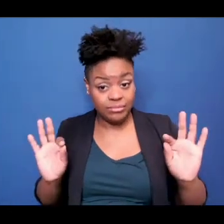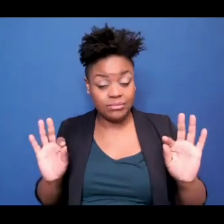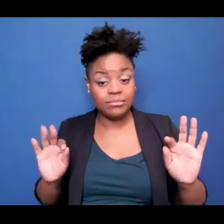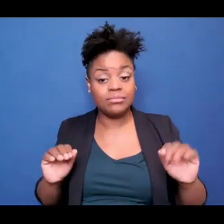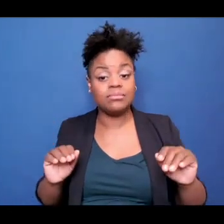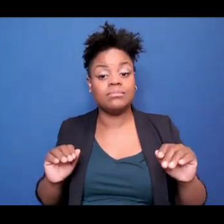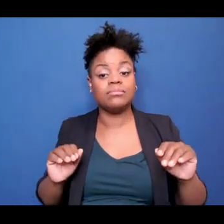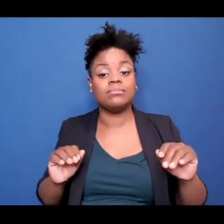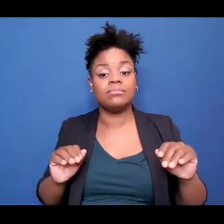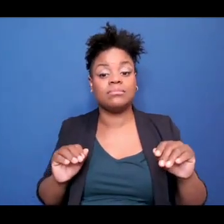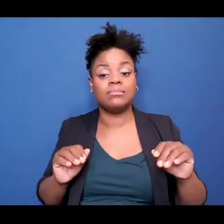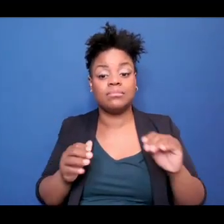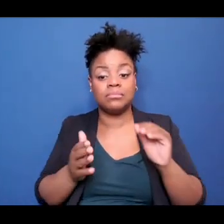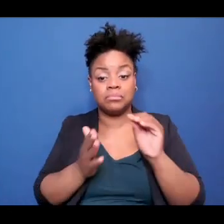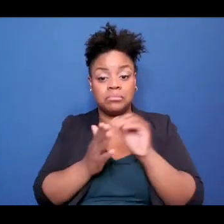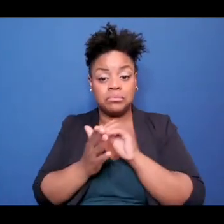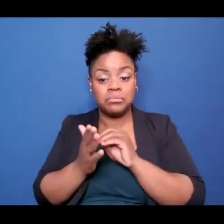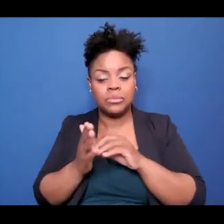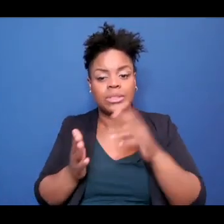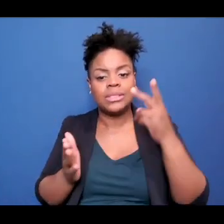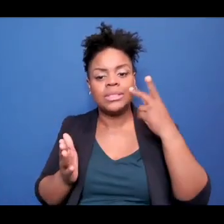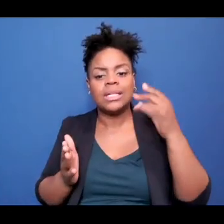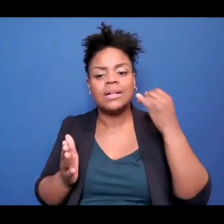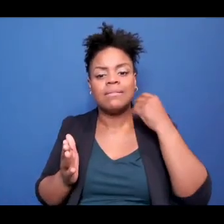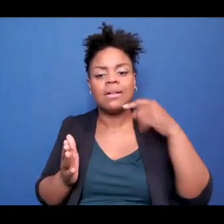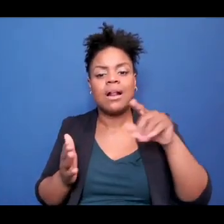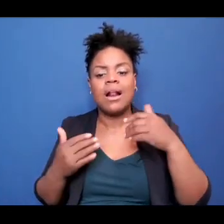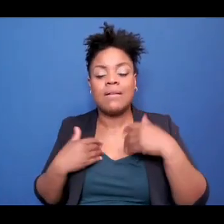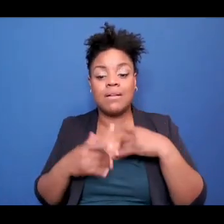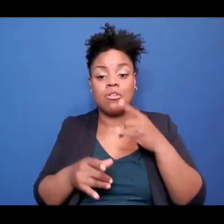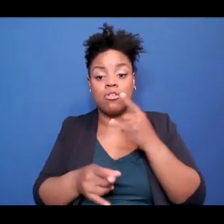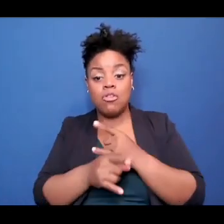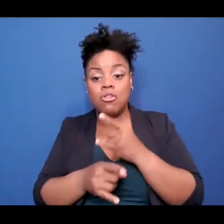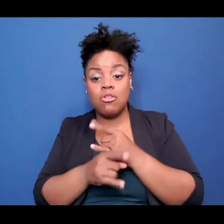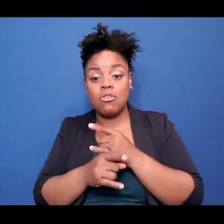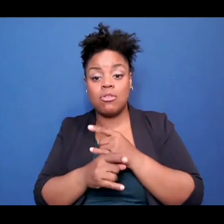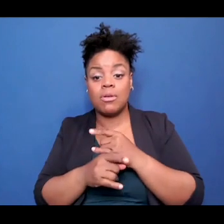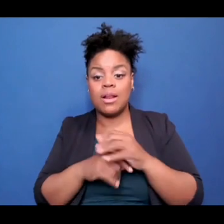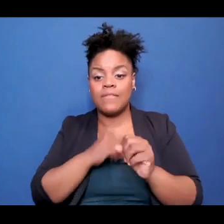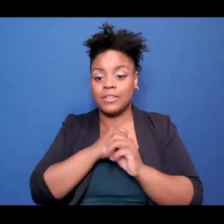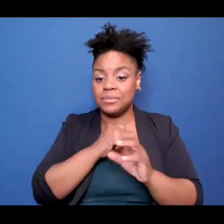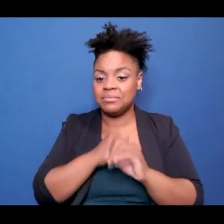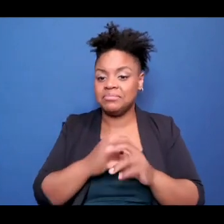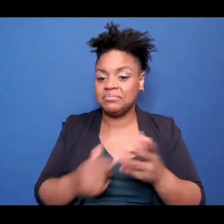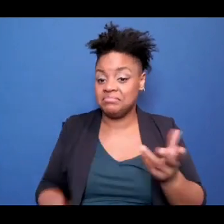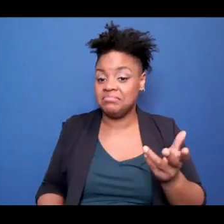AFTER WE HAD MAPPED OUT WHERE THE AD SPACES WERE, WE TROWRND SEE IF THEY CONTAINED ALCOHOLIC